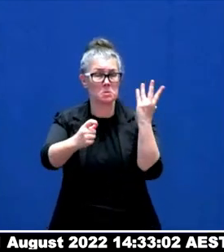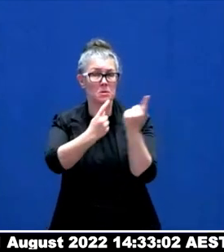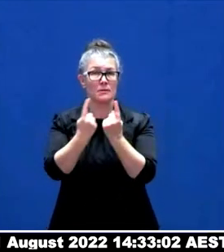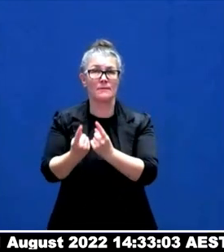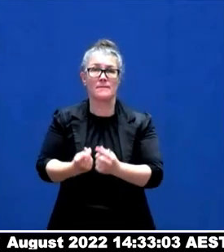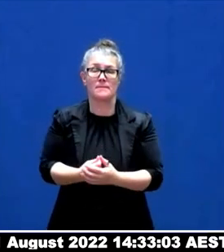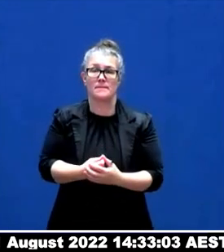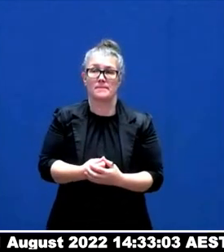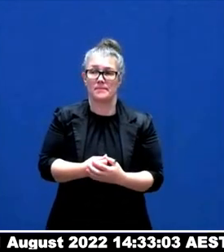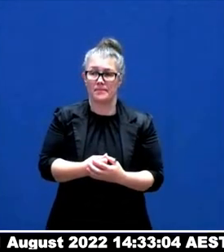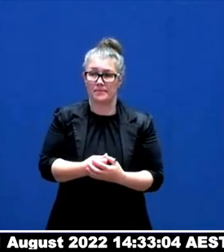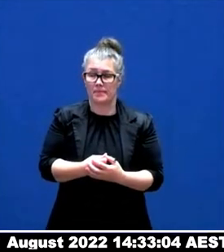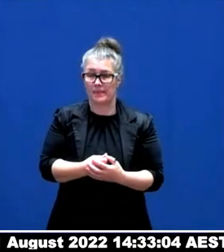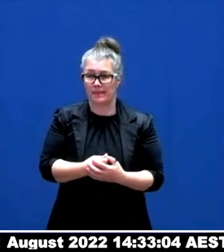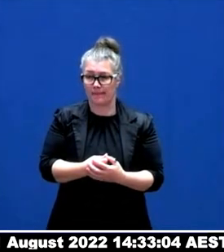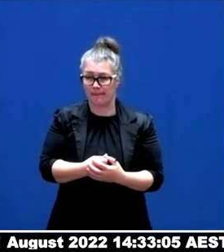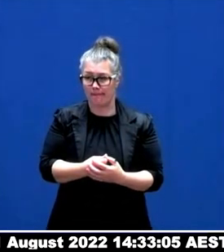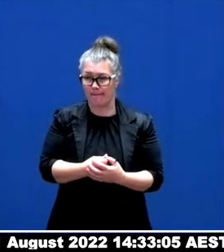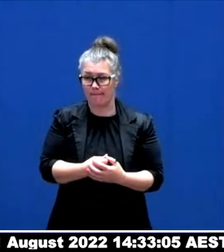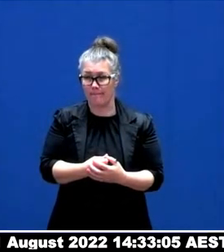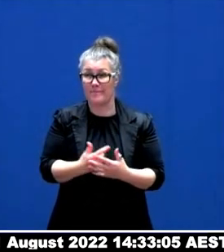And we, you know, managed to get through to many more.